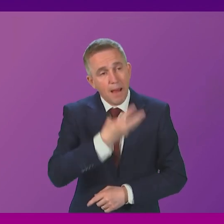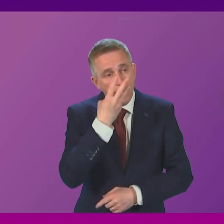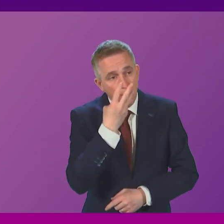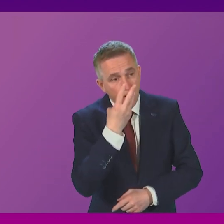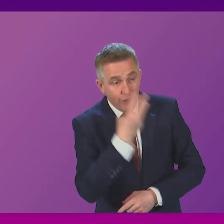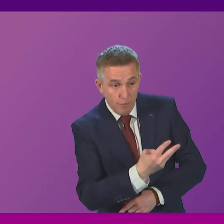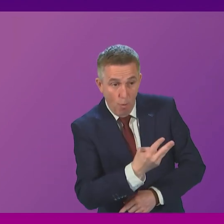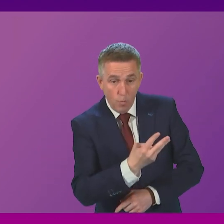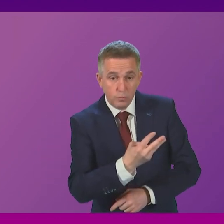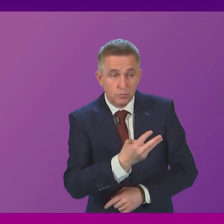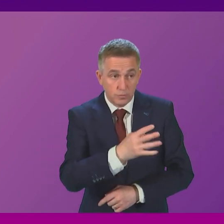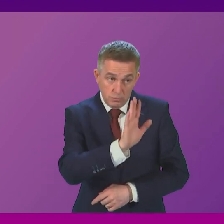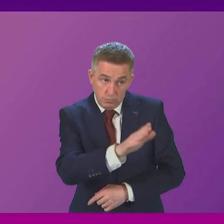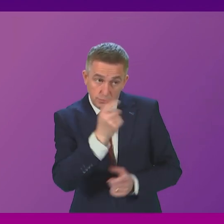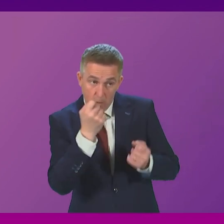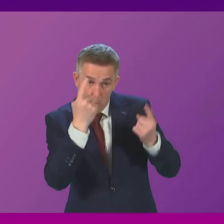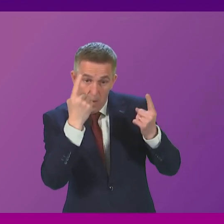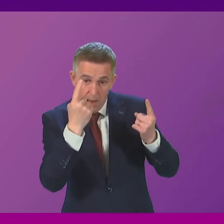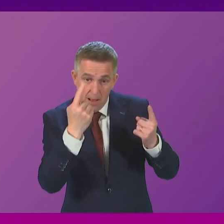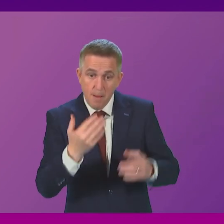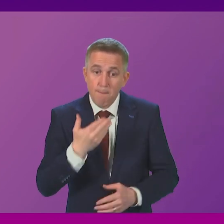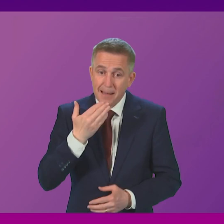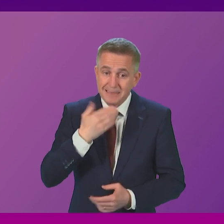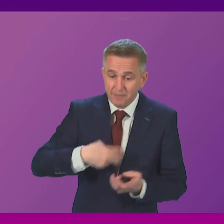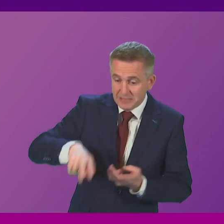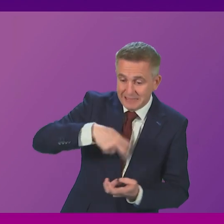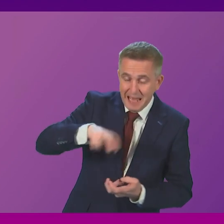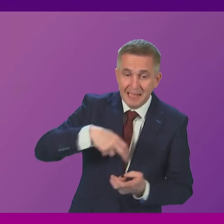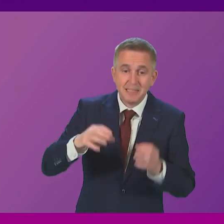in particular to be aware that there are plenty of stairs in Bute house, so if you misbehave,